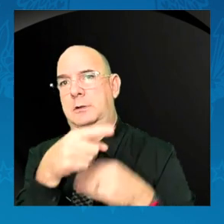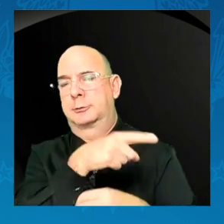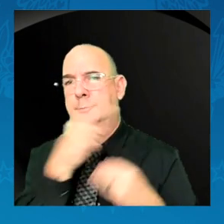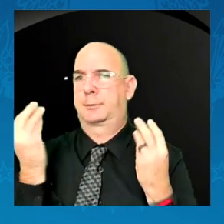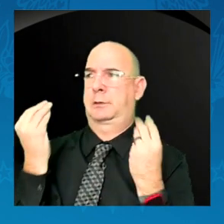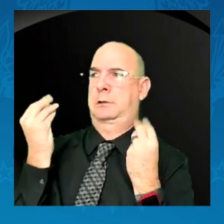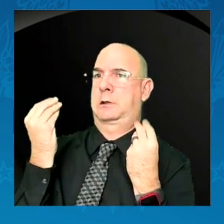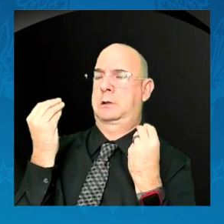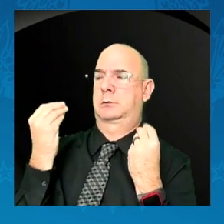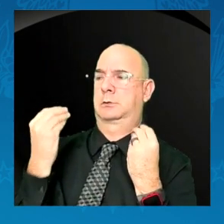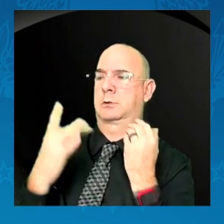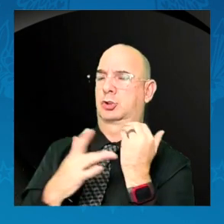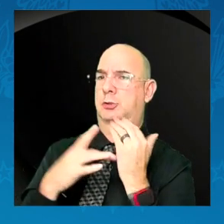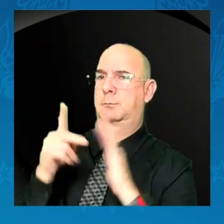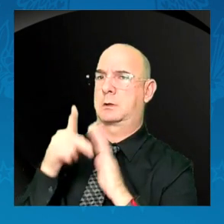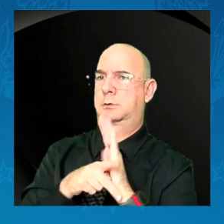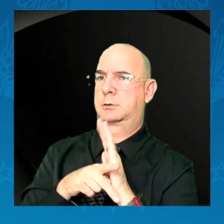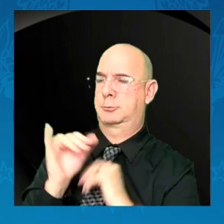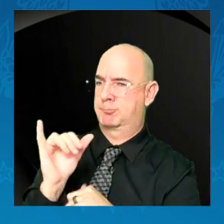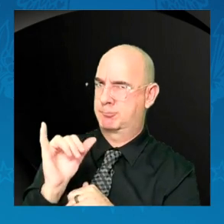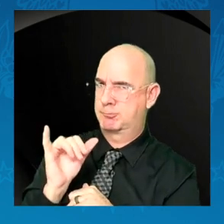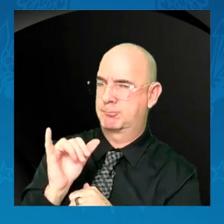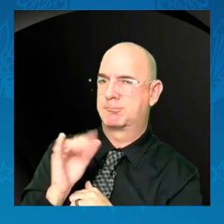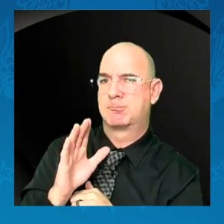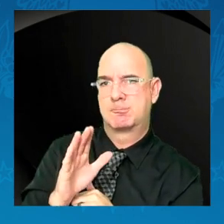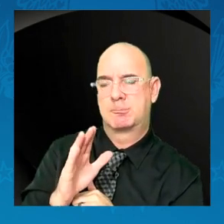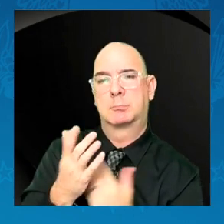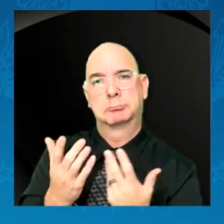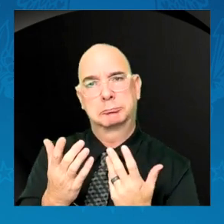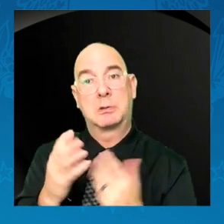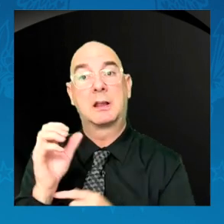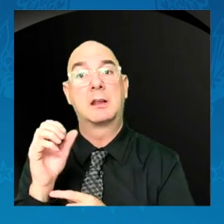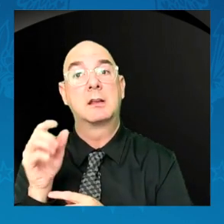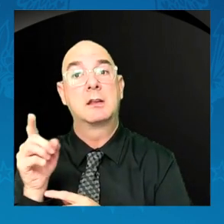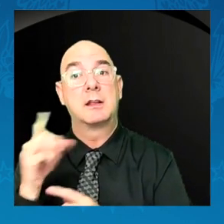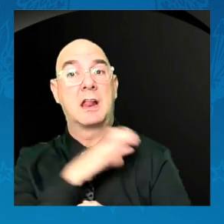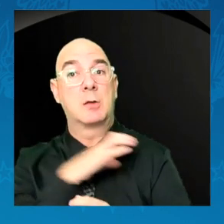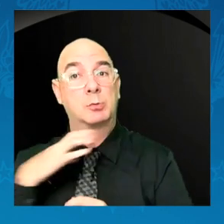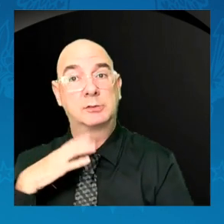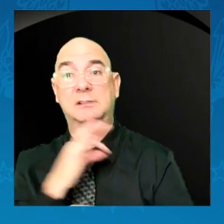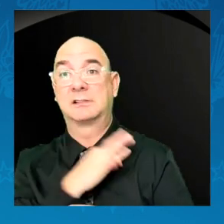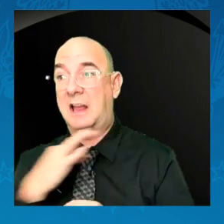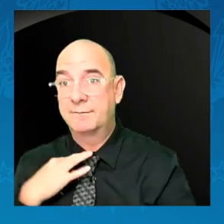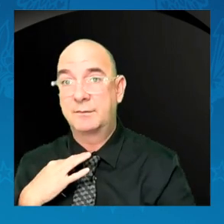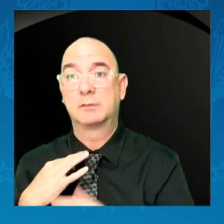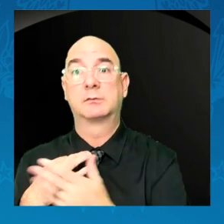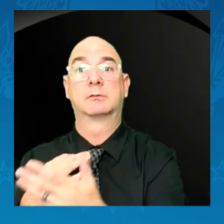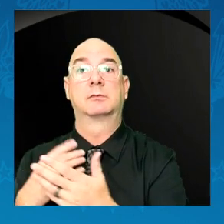The space council staff and the National Security Council have also agreed to examine existing